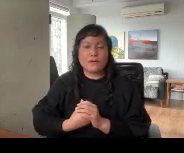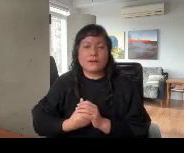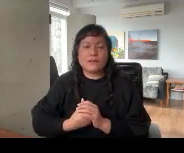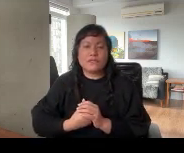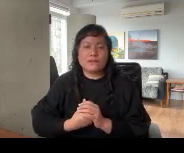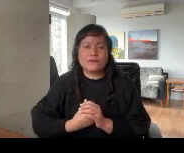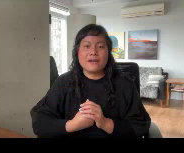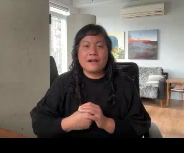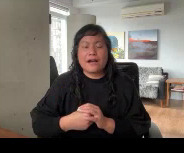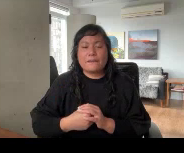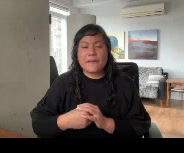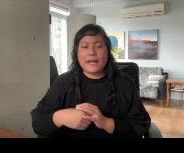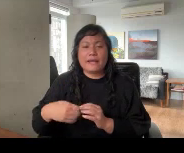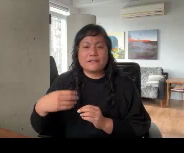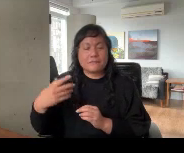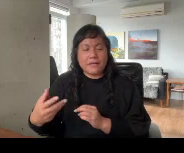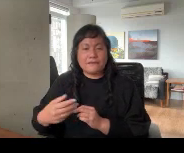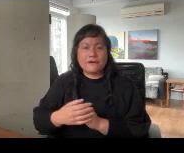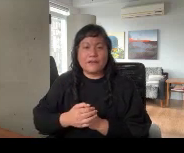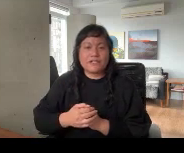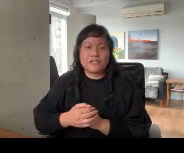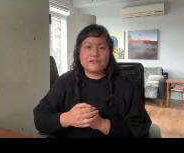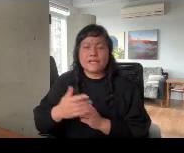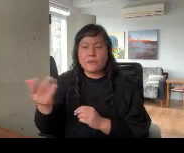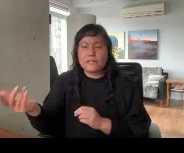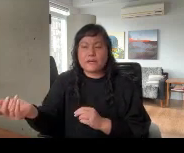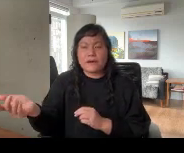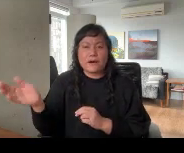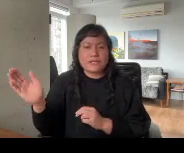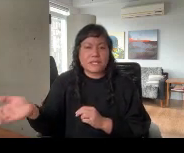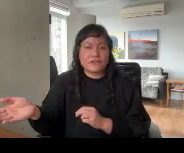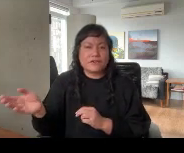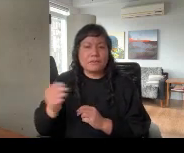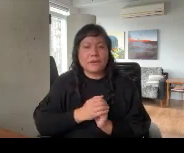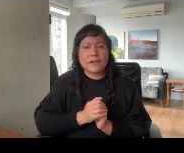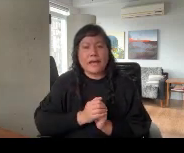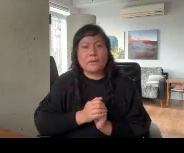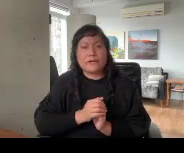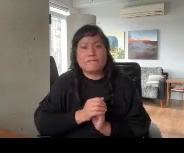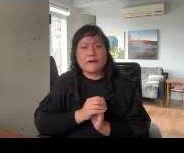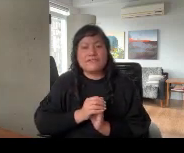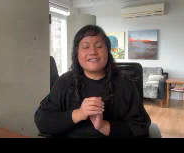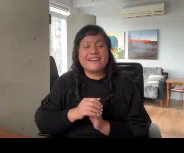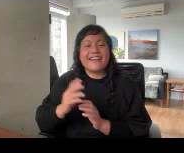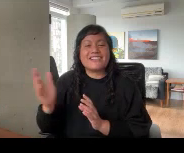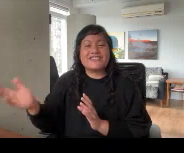the work that we do and many of our initiatives. And it was our senior employment equity advisor,